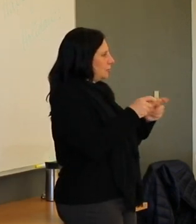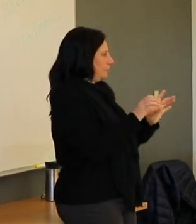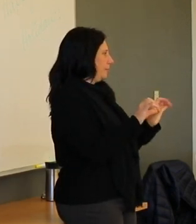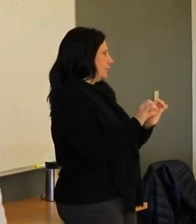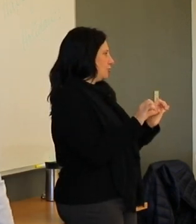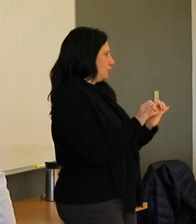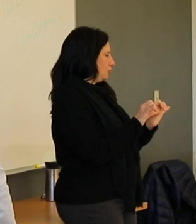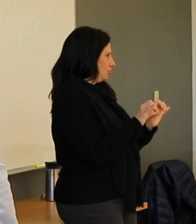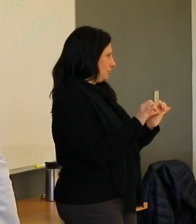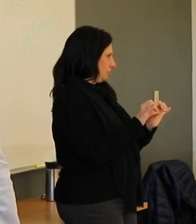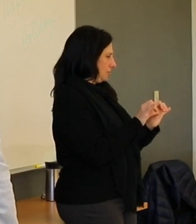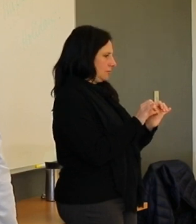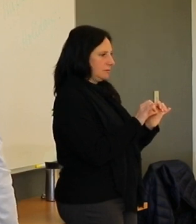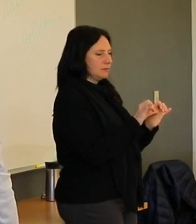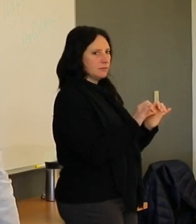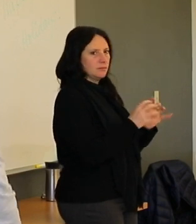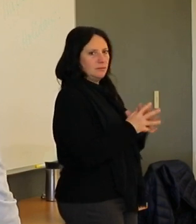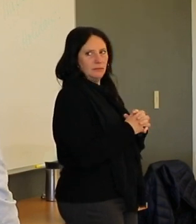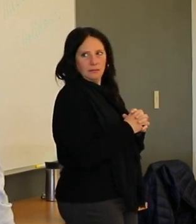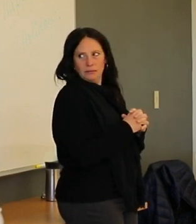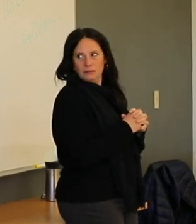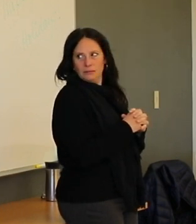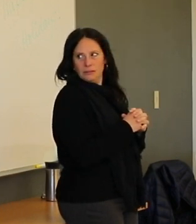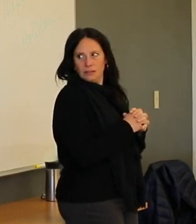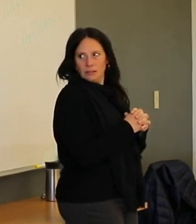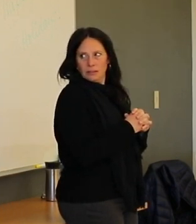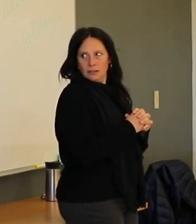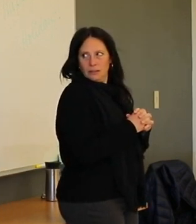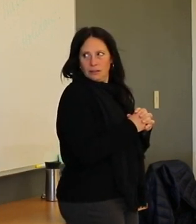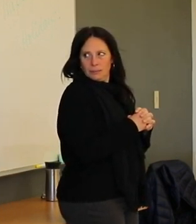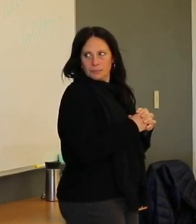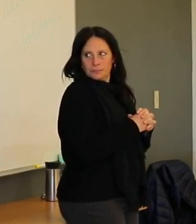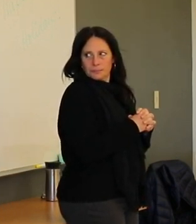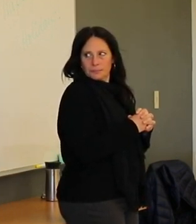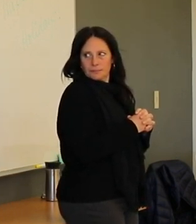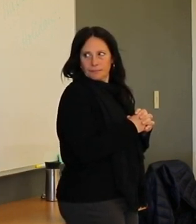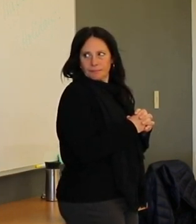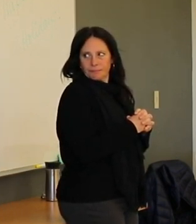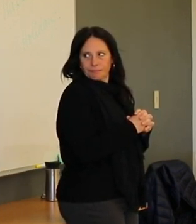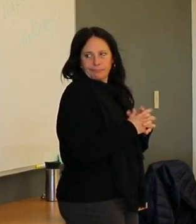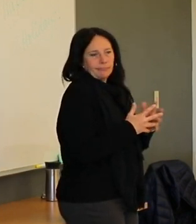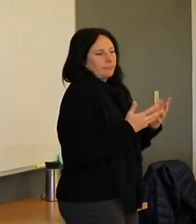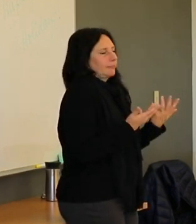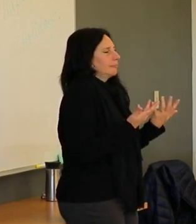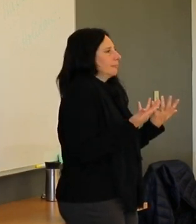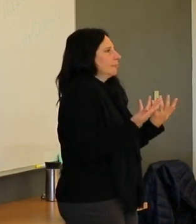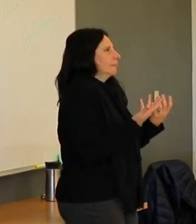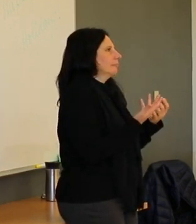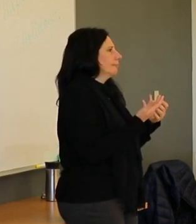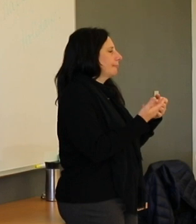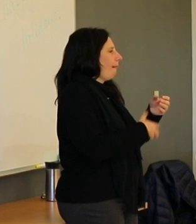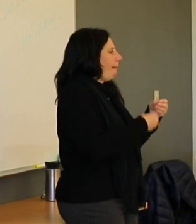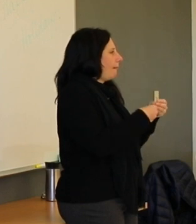And so here. I can add how I'm assessing outcome one.